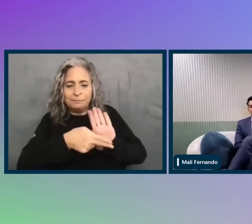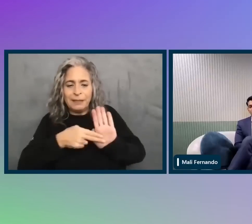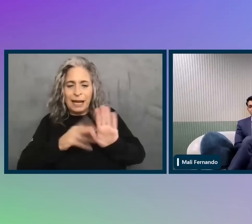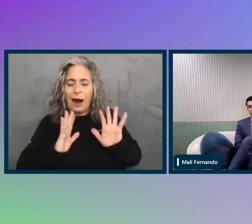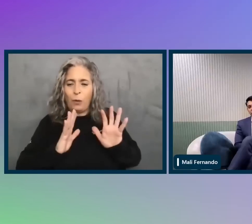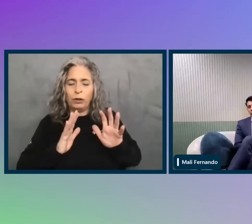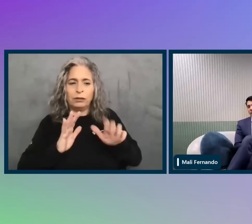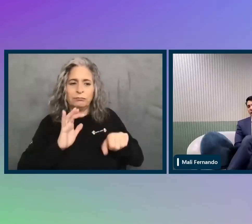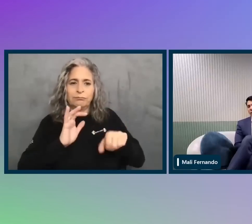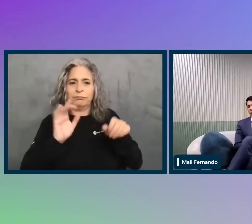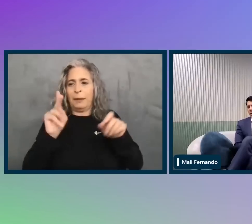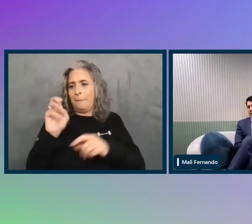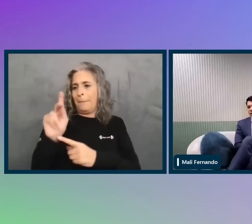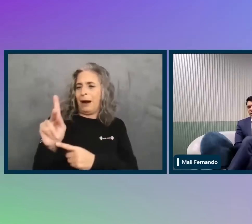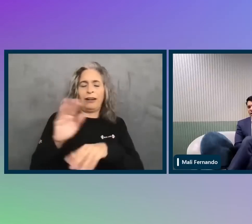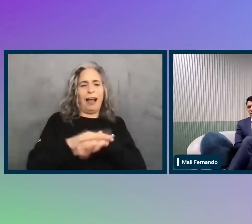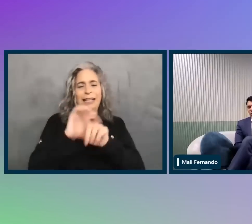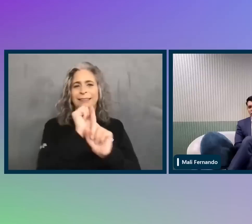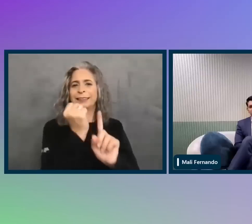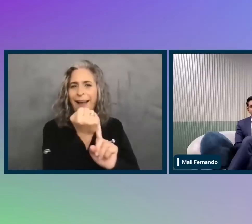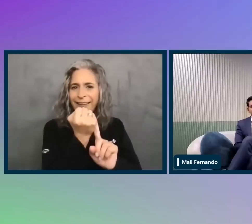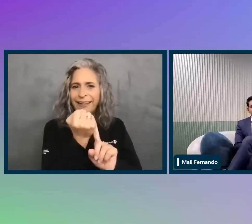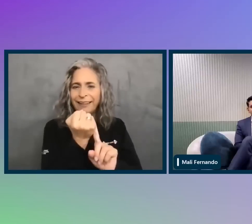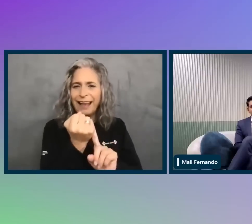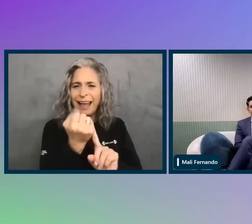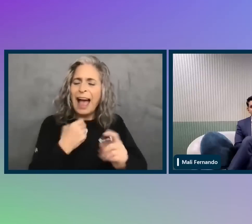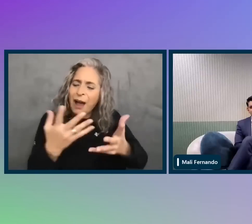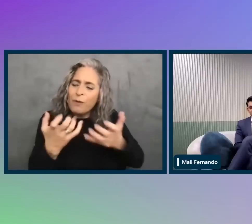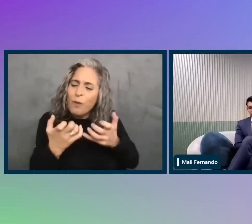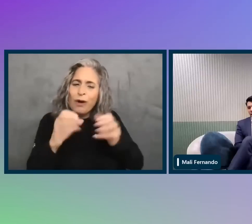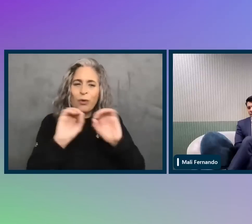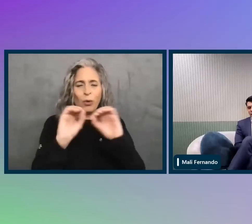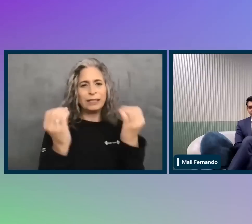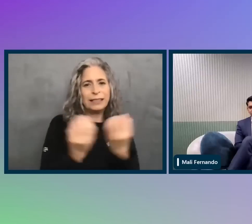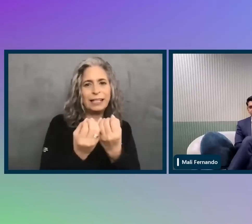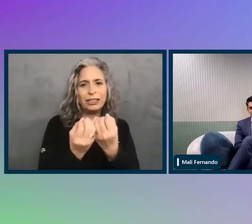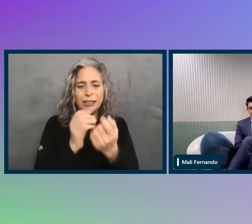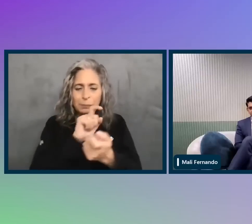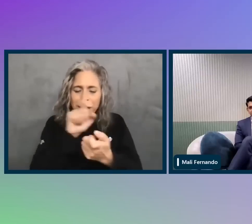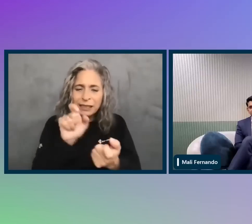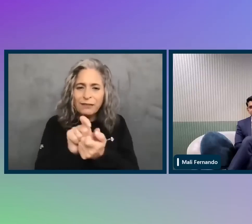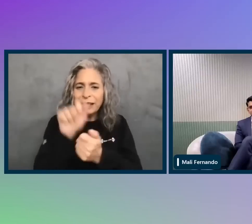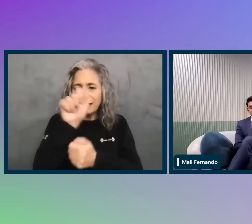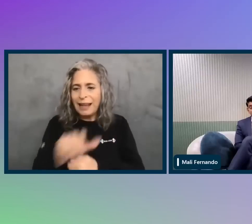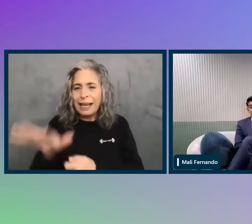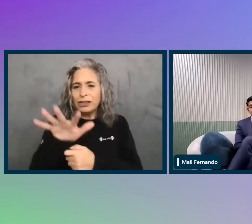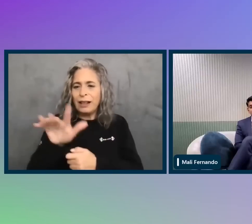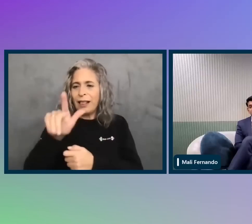I want organizations, particularly in Asia, Latin America, and the Middle East,